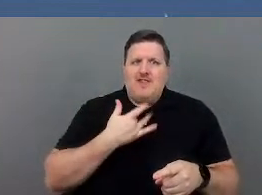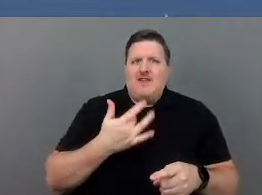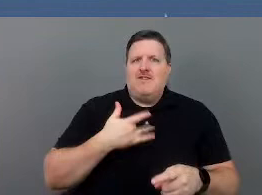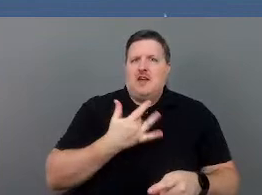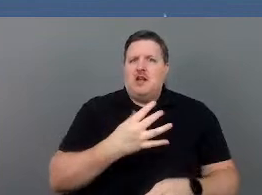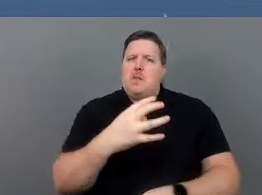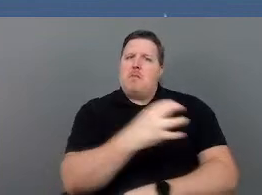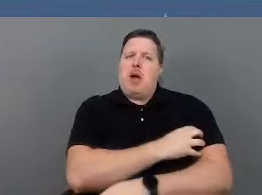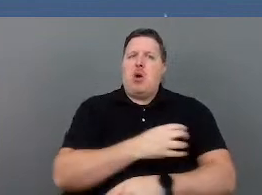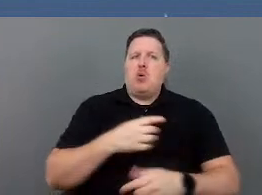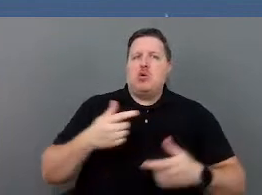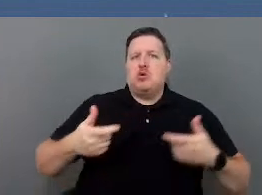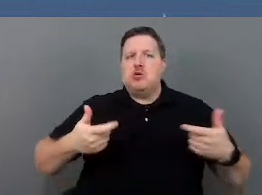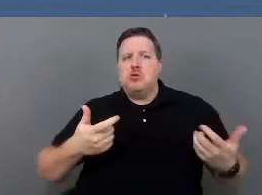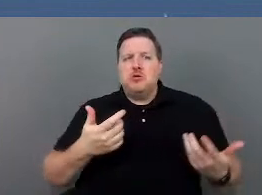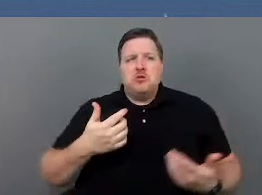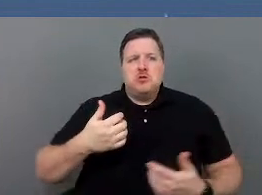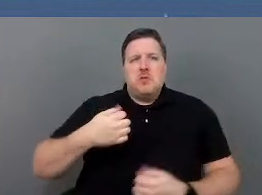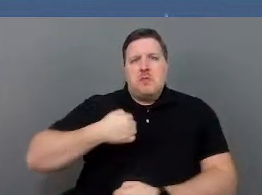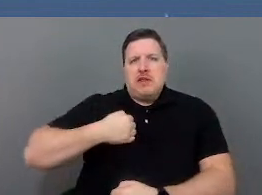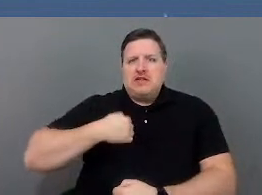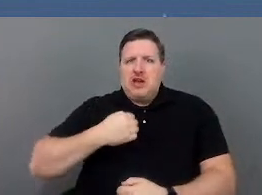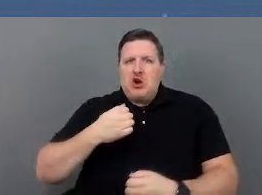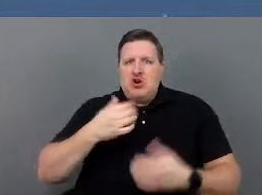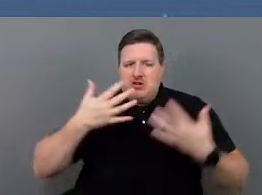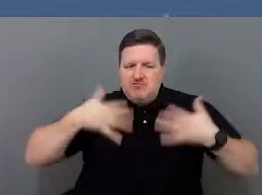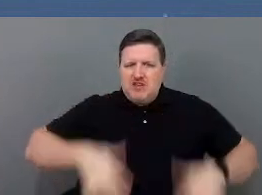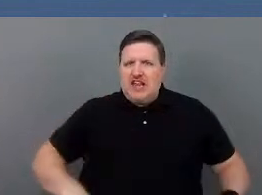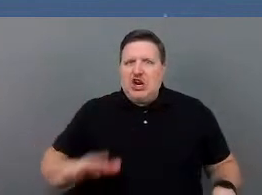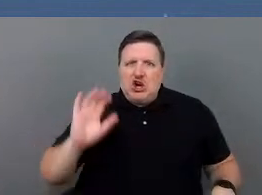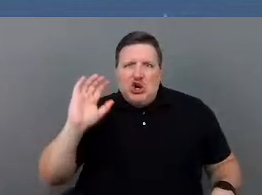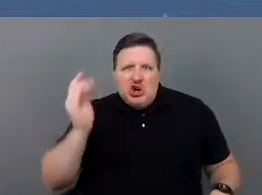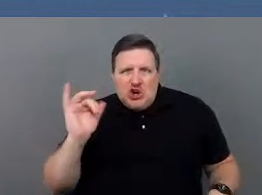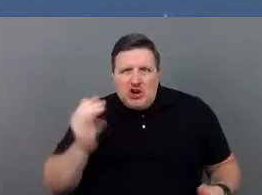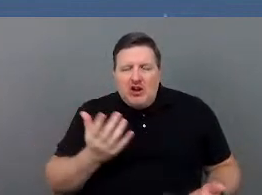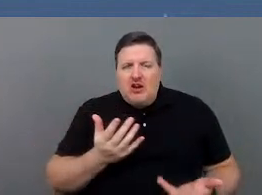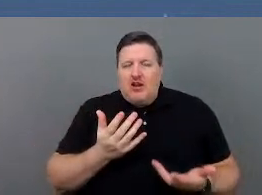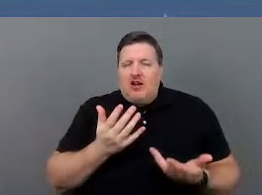OF POWER, IN MILITARY GEAR, ISN'T IT INEVITABLE THAT OUR COMMUNITIES WILL BEAR THE